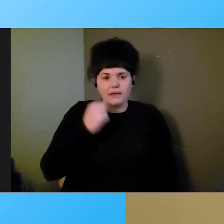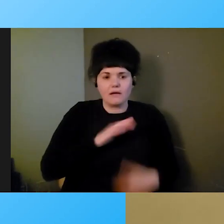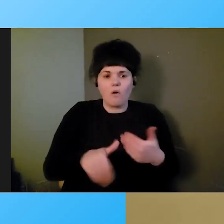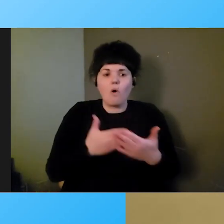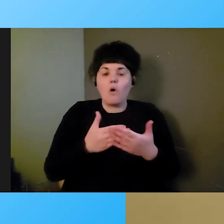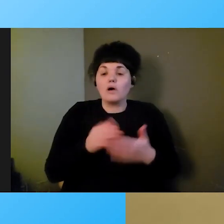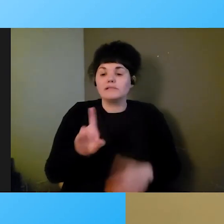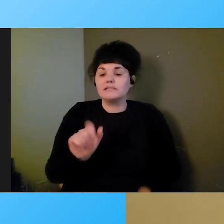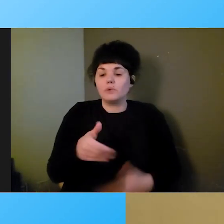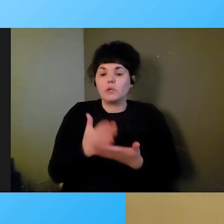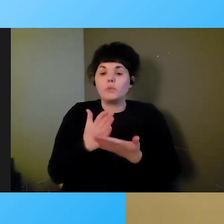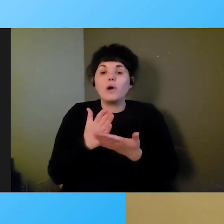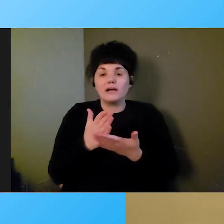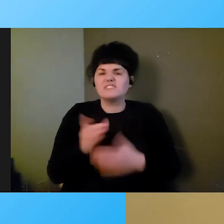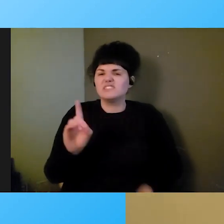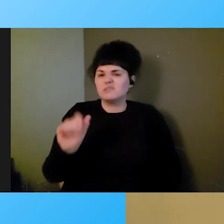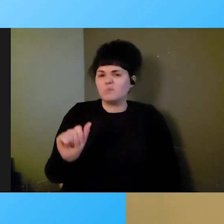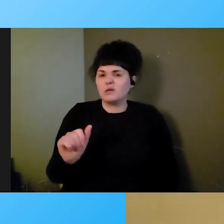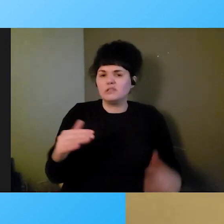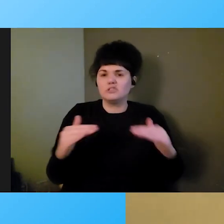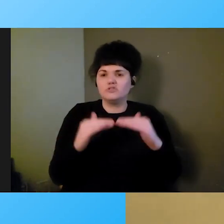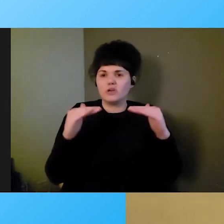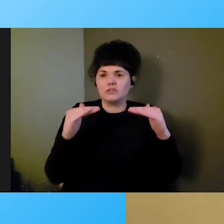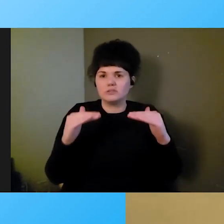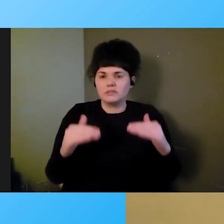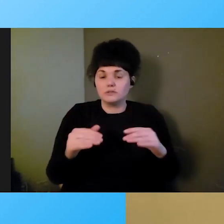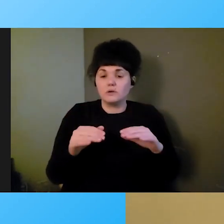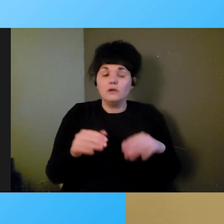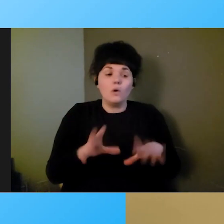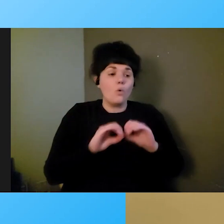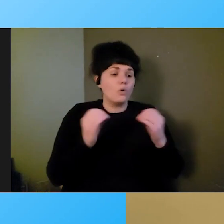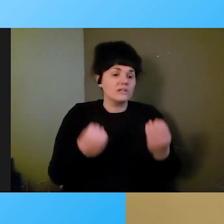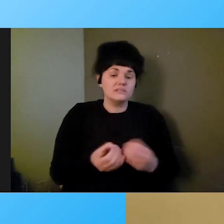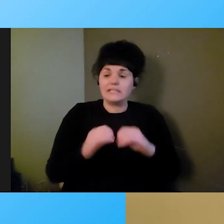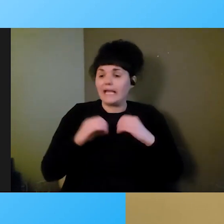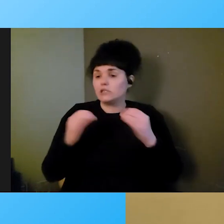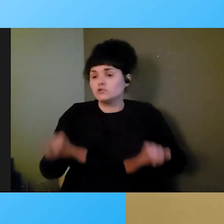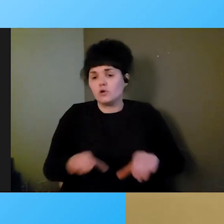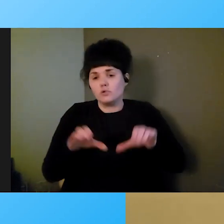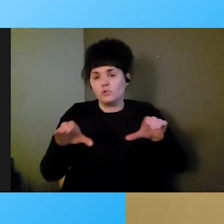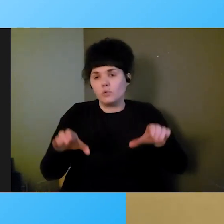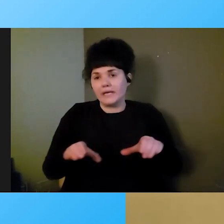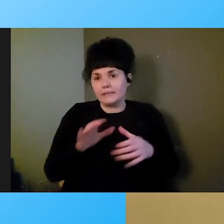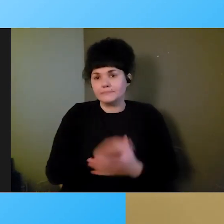and disability justice organizations are doing because